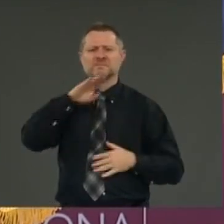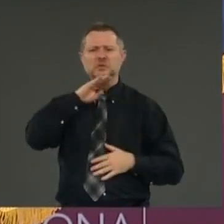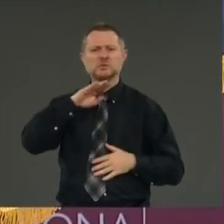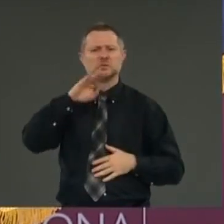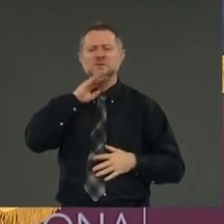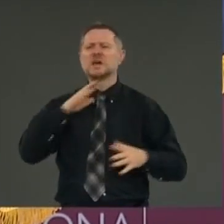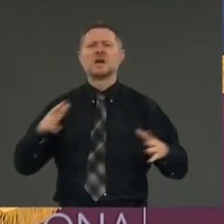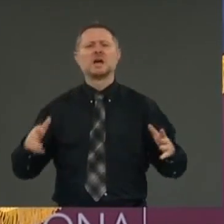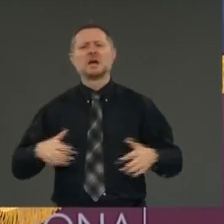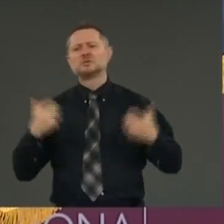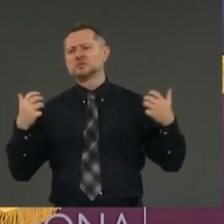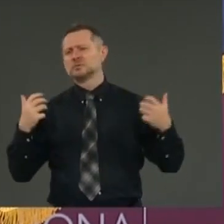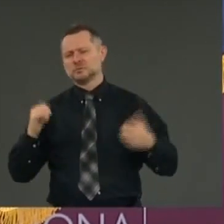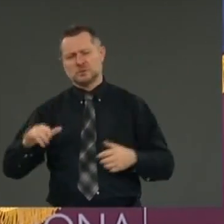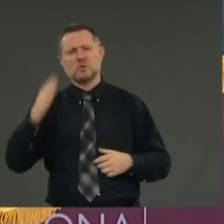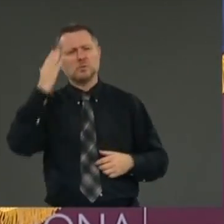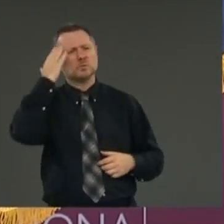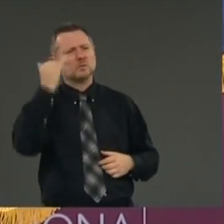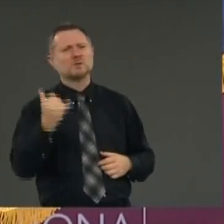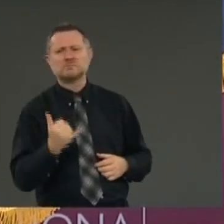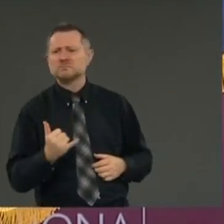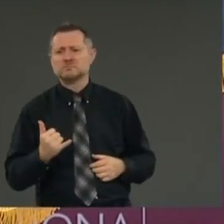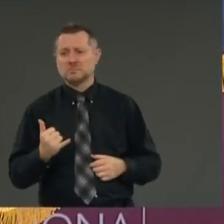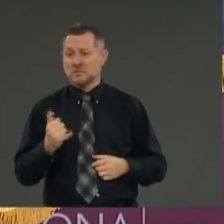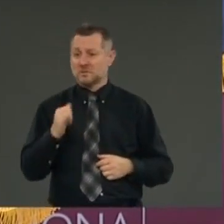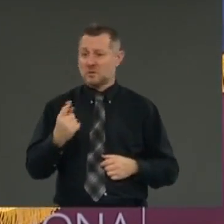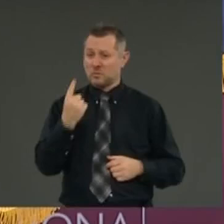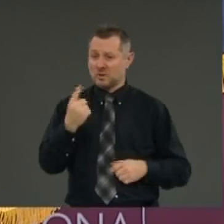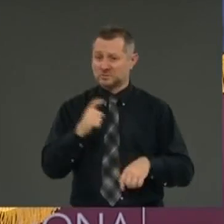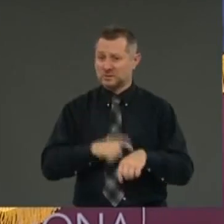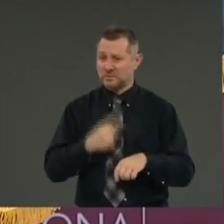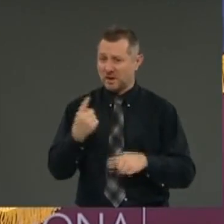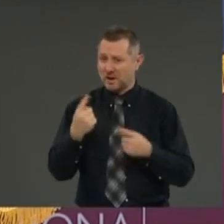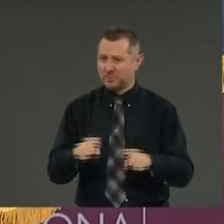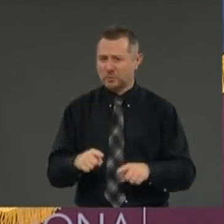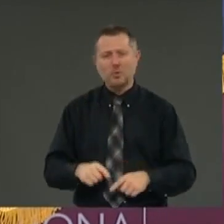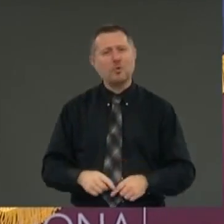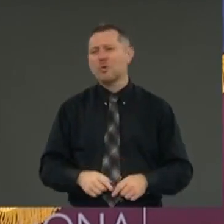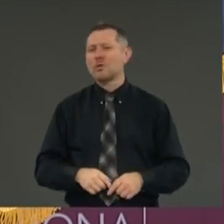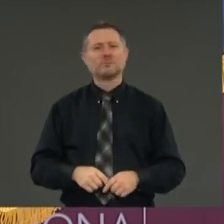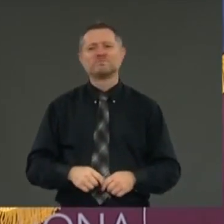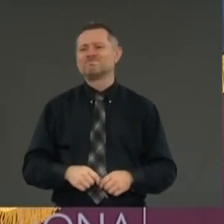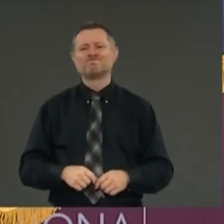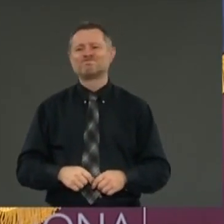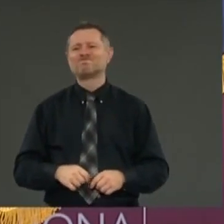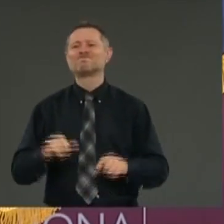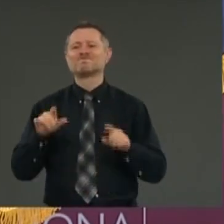THAT'S WHY THE OUTRAGE. THAT'S WHY THE FRUSTRATION AND THE ANGER.